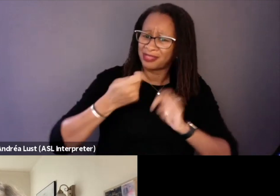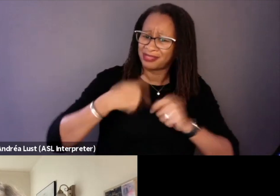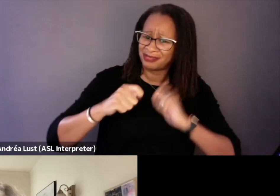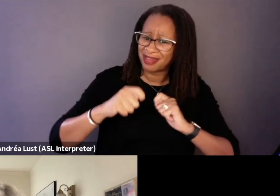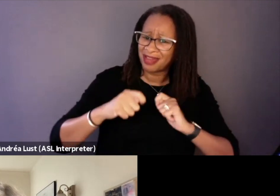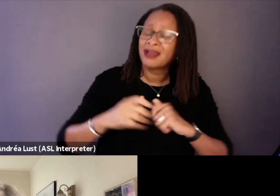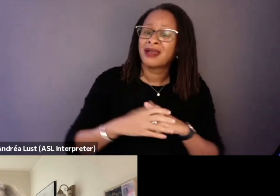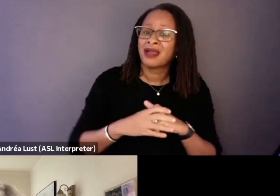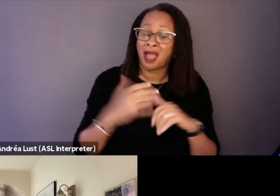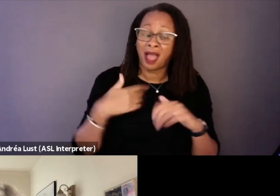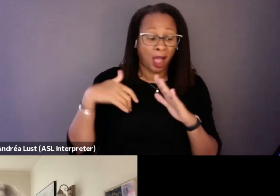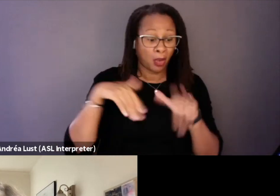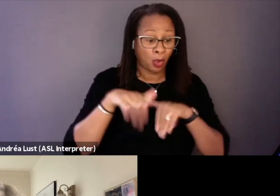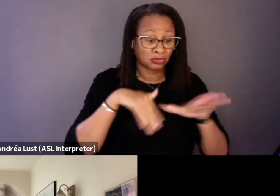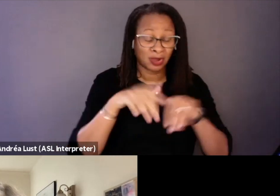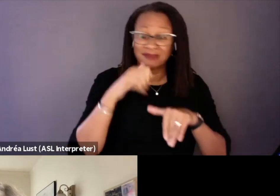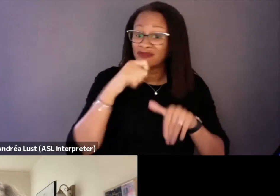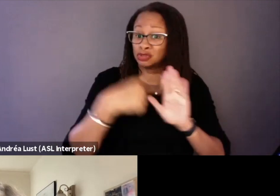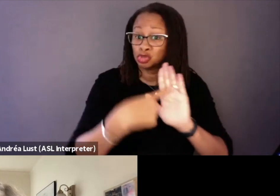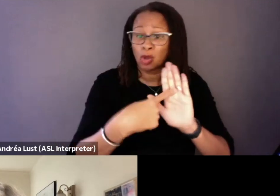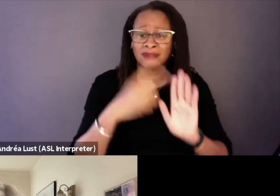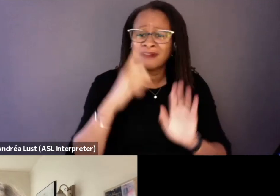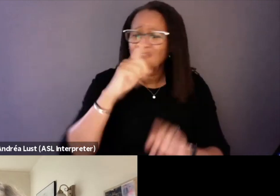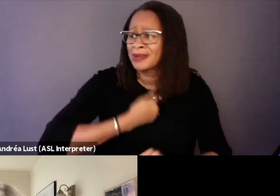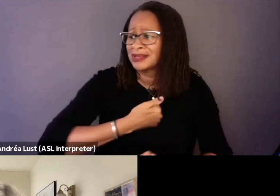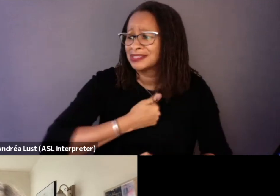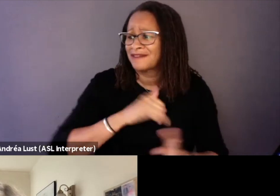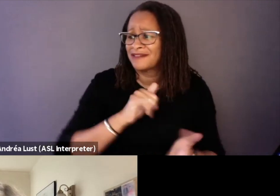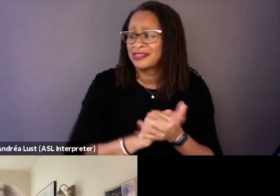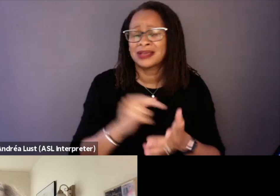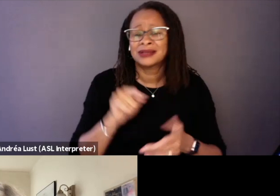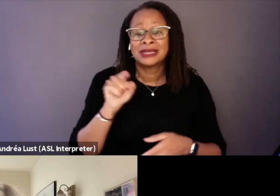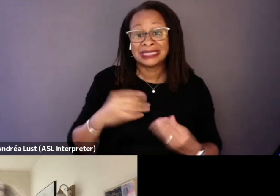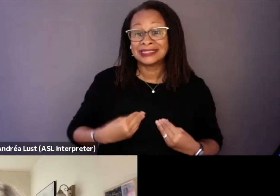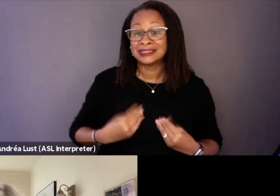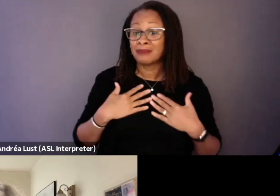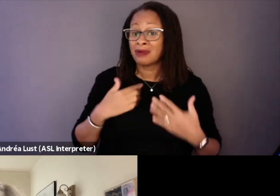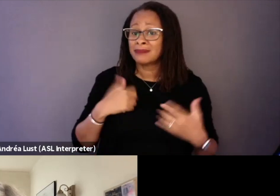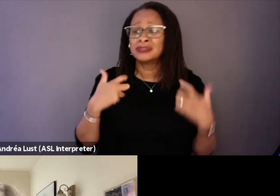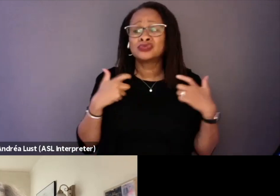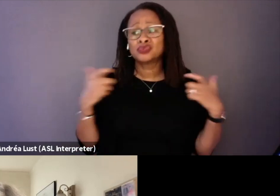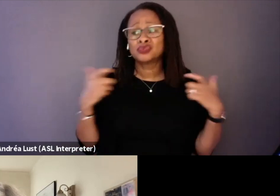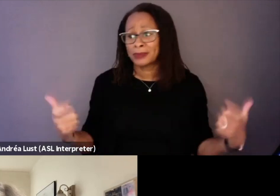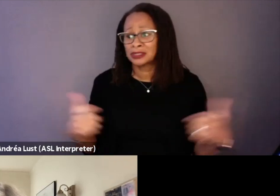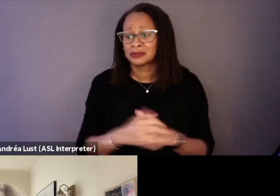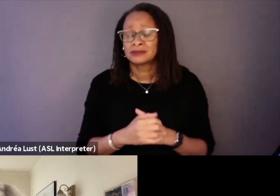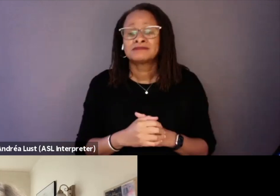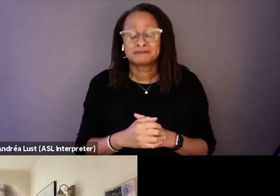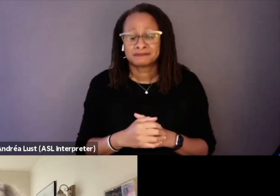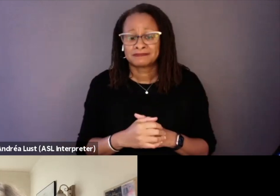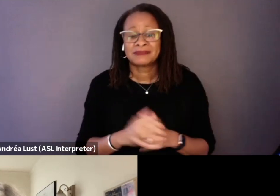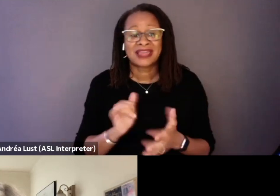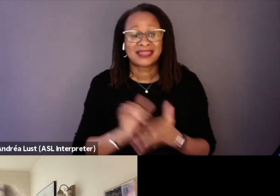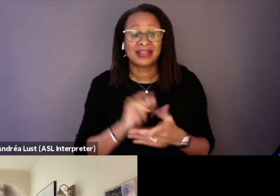but just with myself. And he inspired me so much, and that's when I started filming,